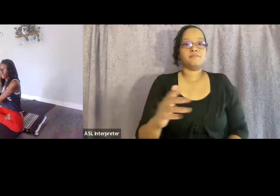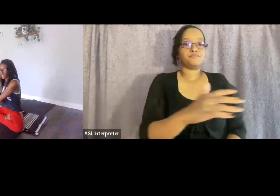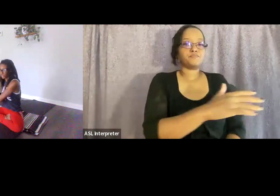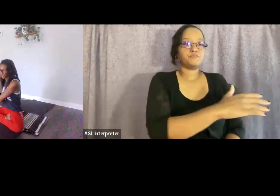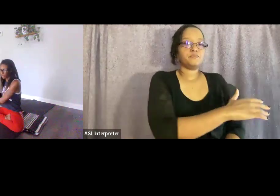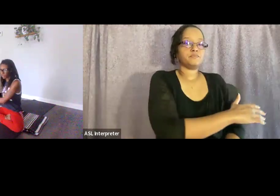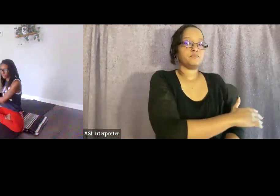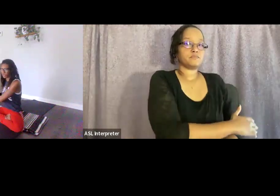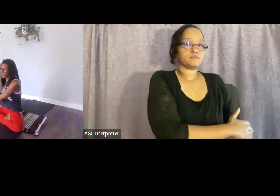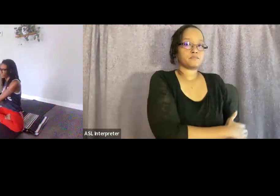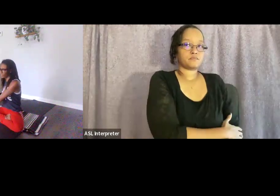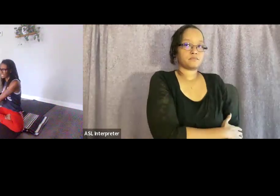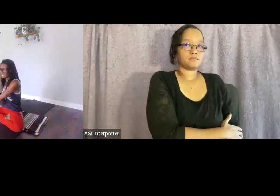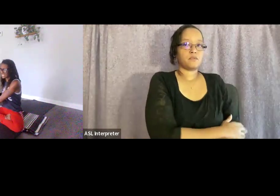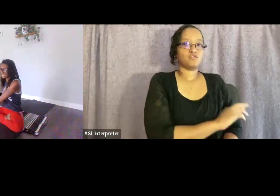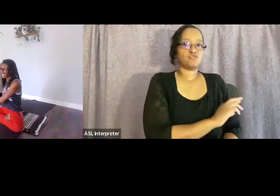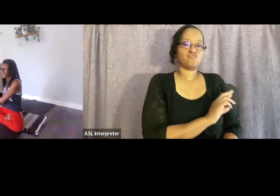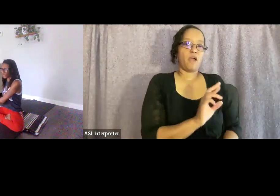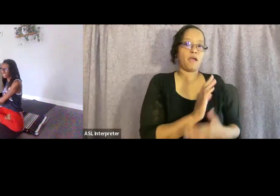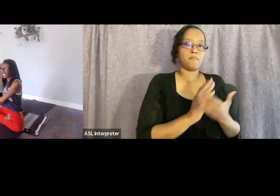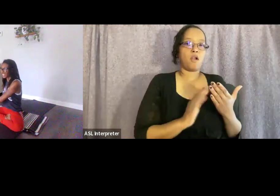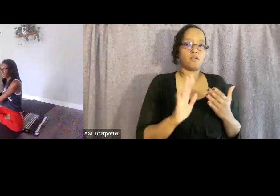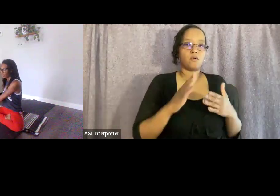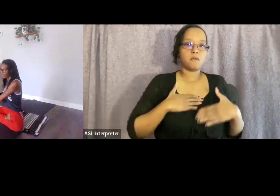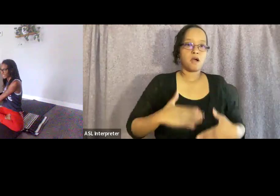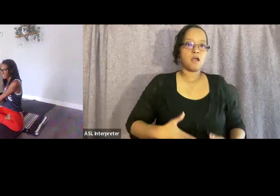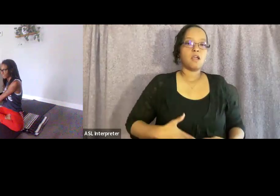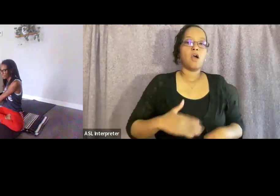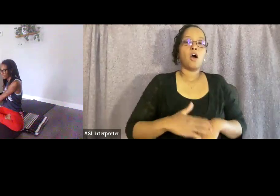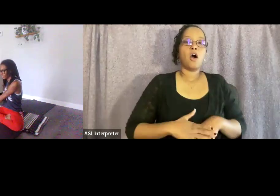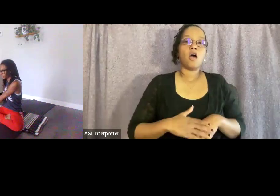the right side of your space, either on the knee, the right thigh, or the right side of your chair.